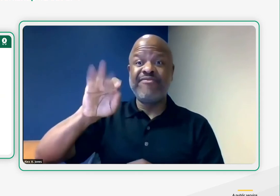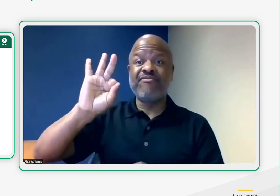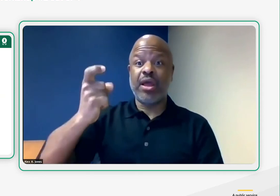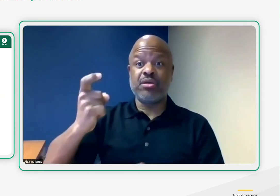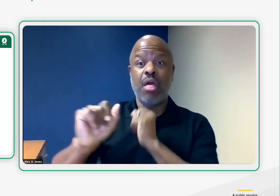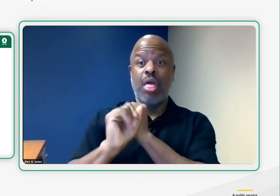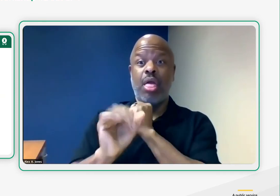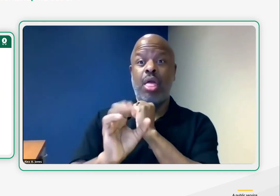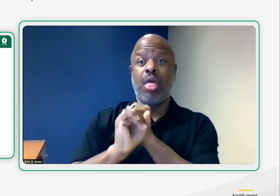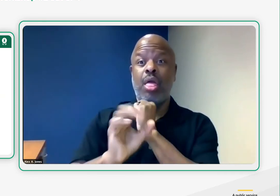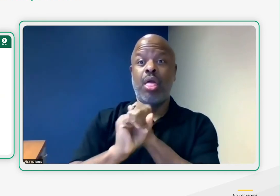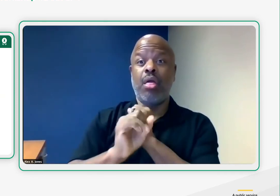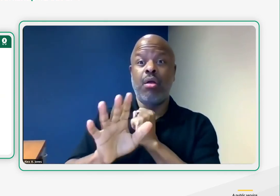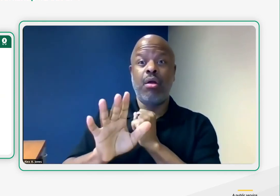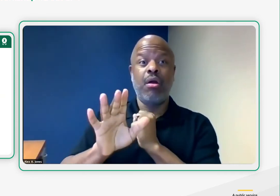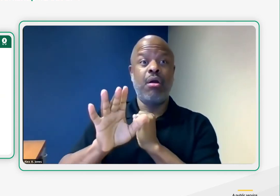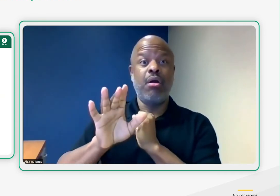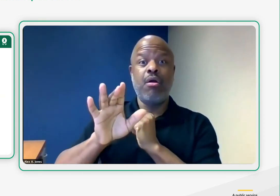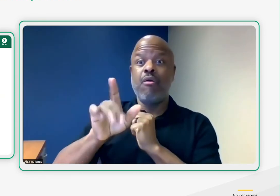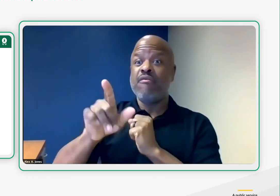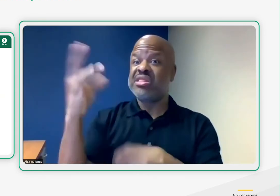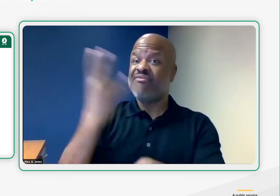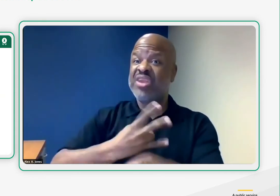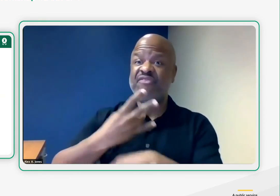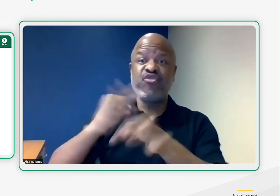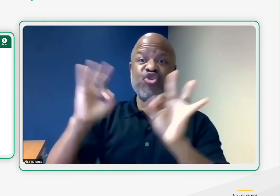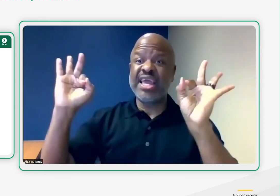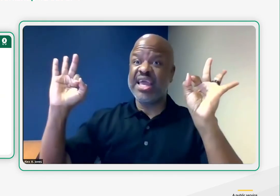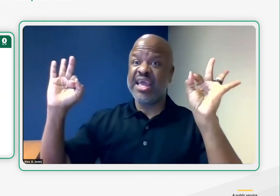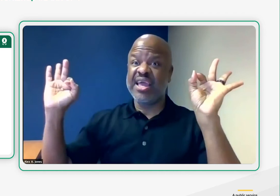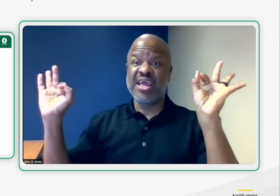Netflix is a perfect example of this endowment effect. When they say, “Oh, you get 7 days free.